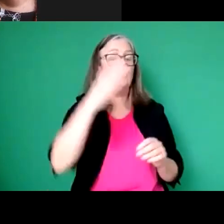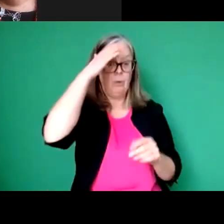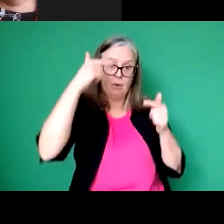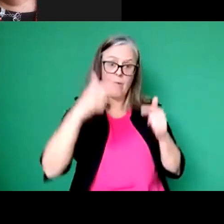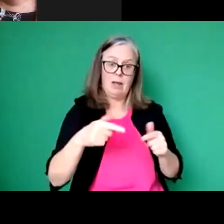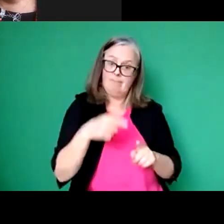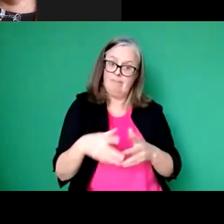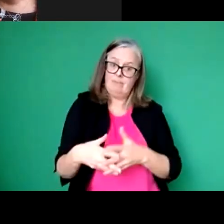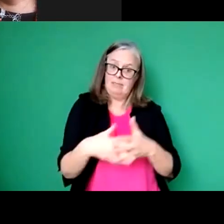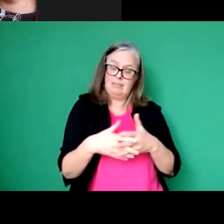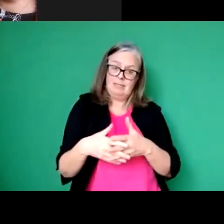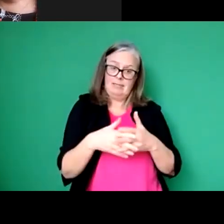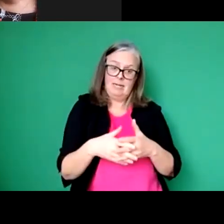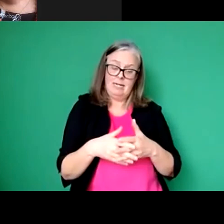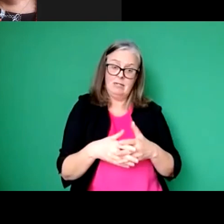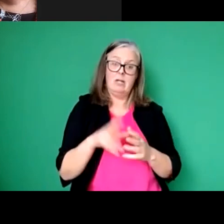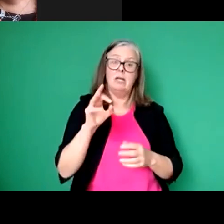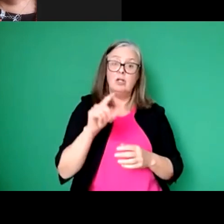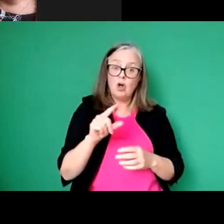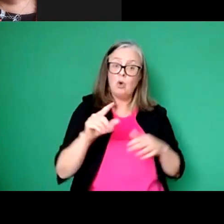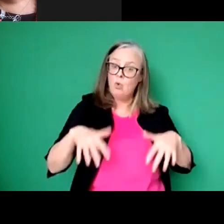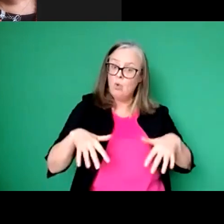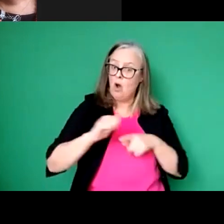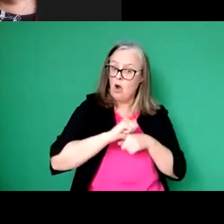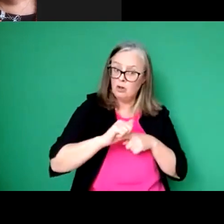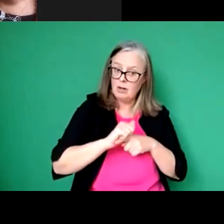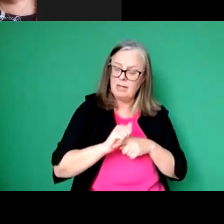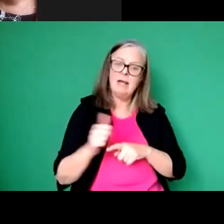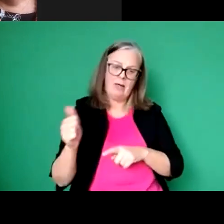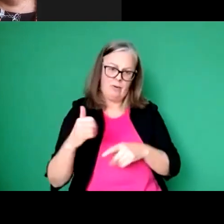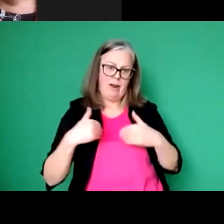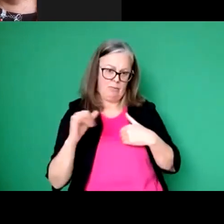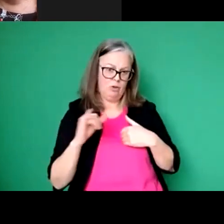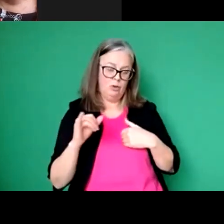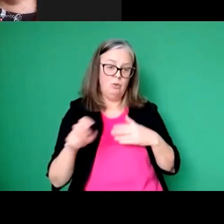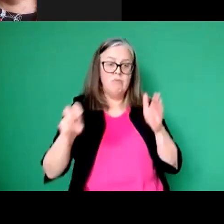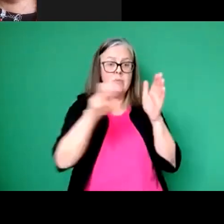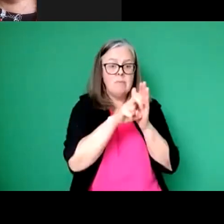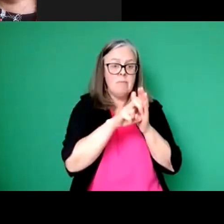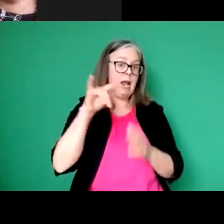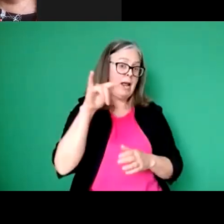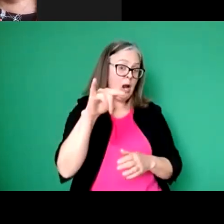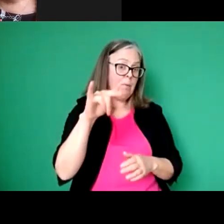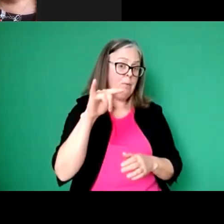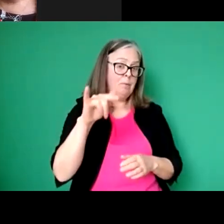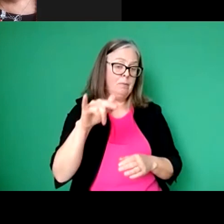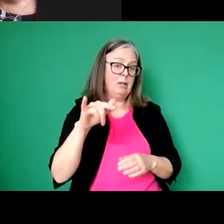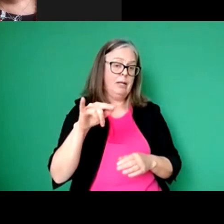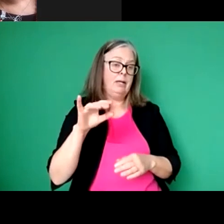uh untrained dogs and other animals have been on planes and really created a huge problem in